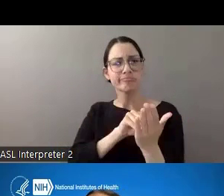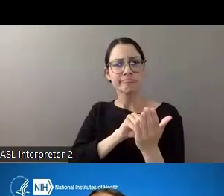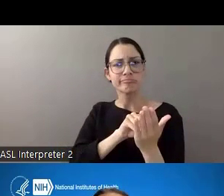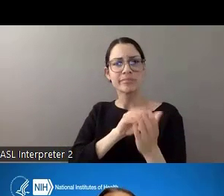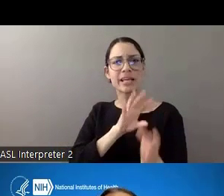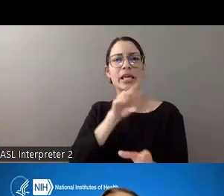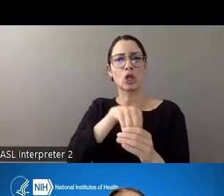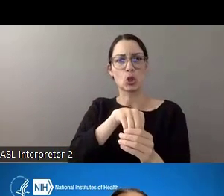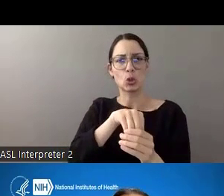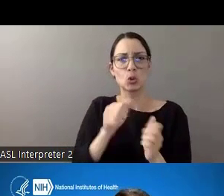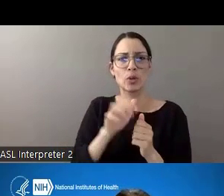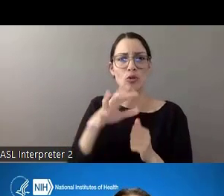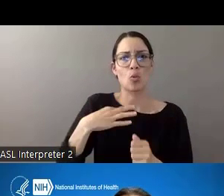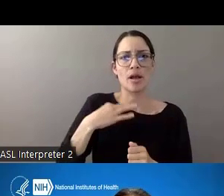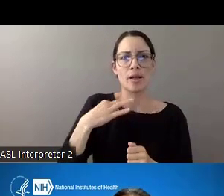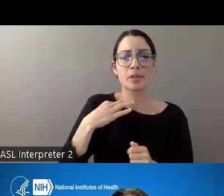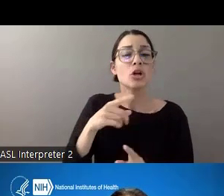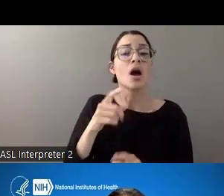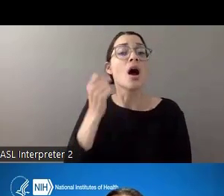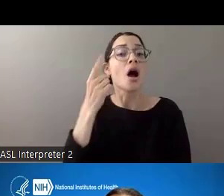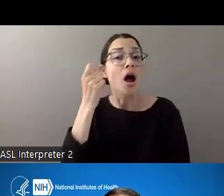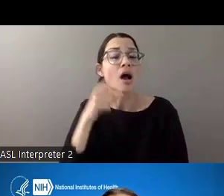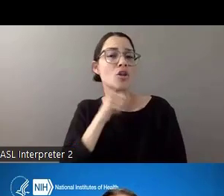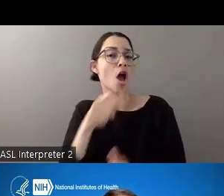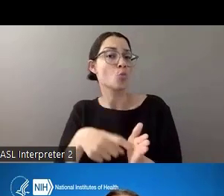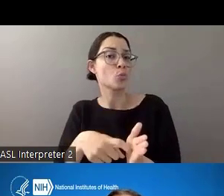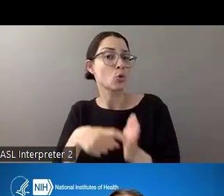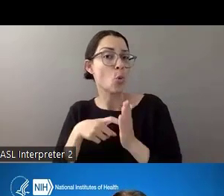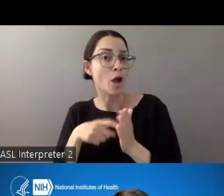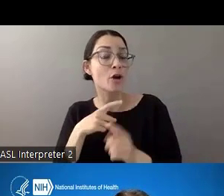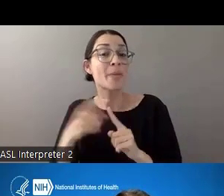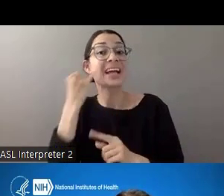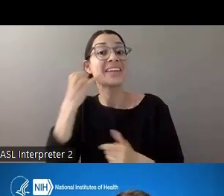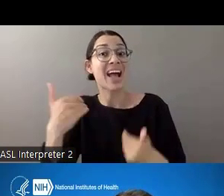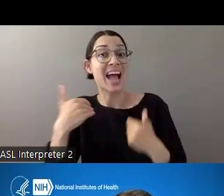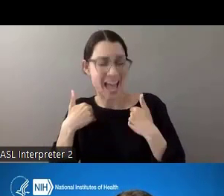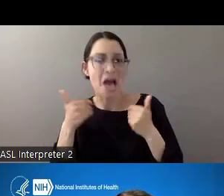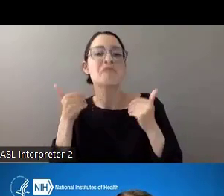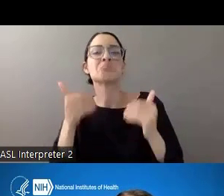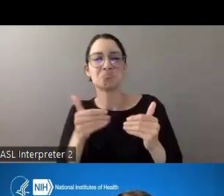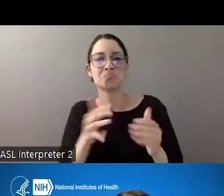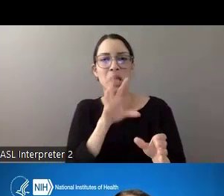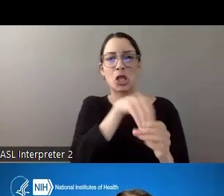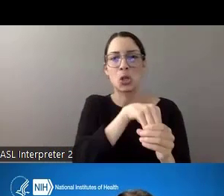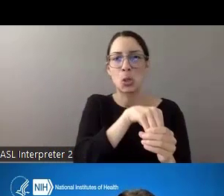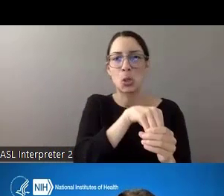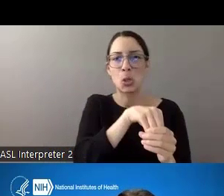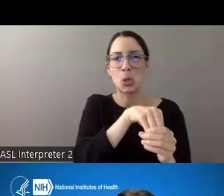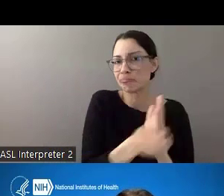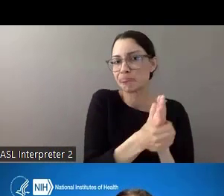But R15s do not require preliminary data, so you can back up your hypothesis using data from literature